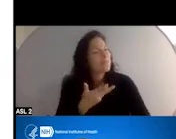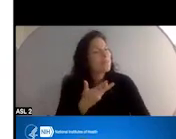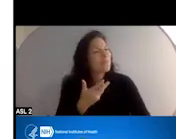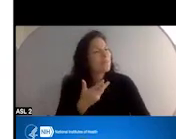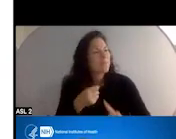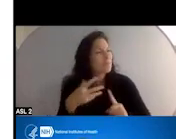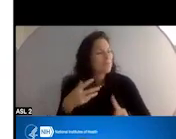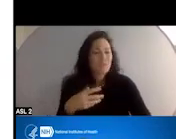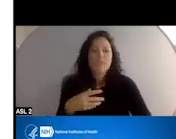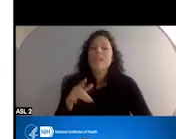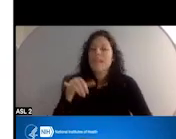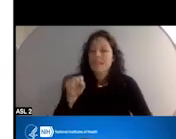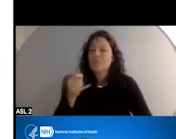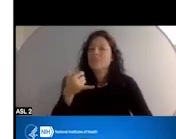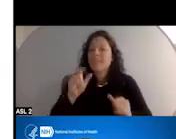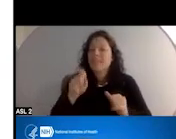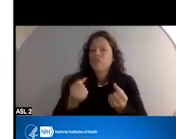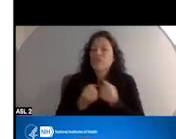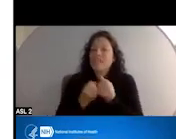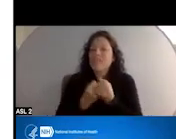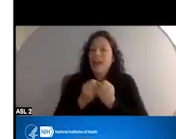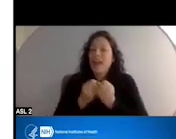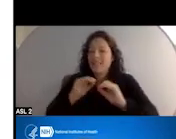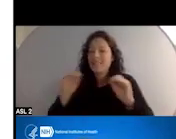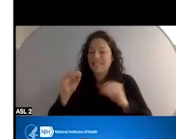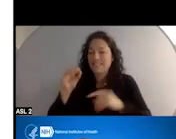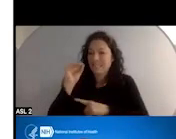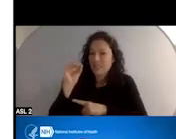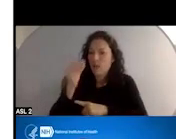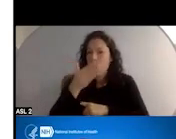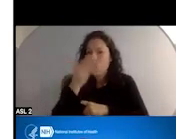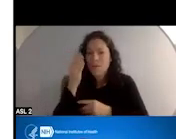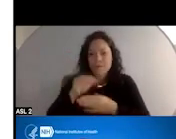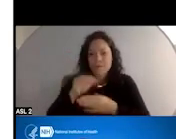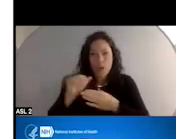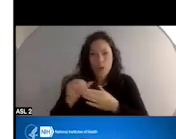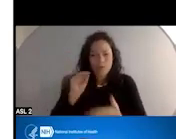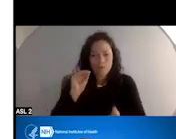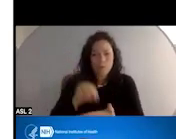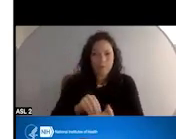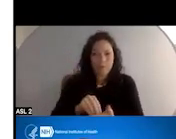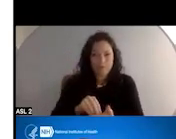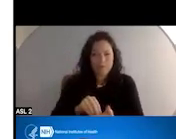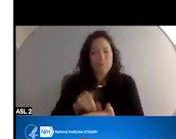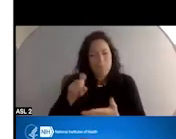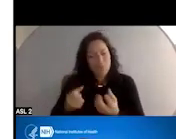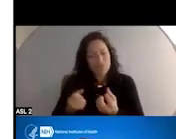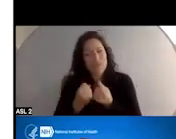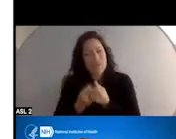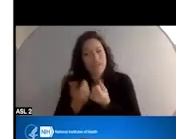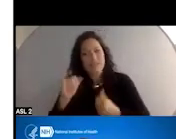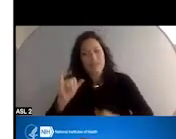Cindy Danielson: Yes, you'll still need to justify that. Elyse Sullivan: Okay, great. Thank you. Let's see.